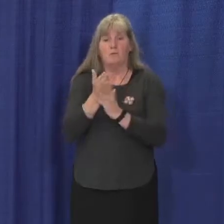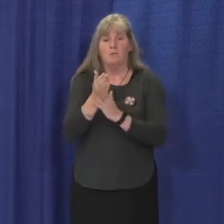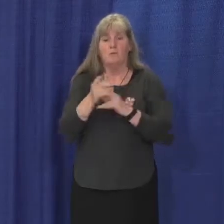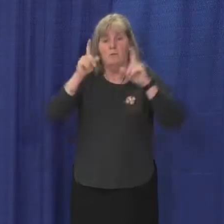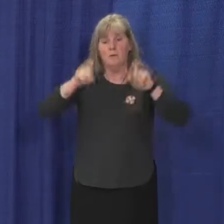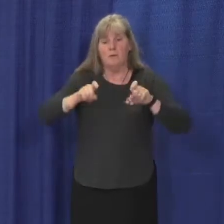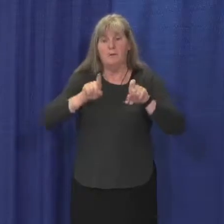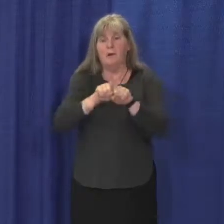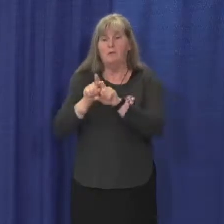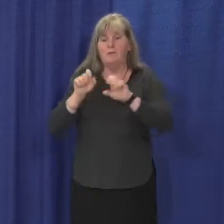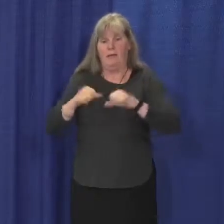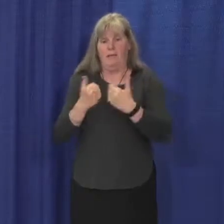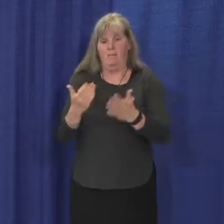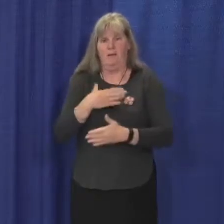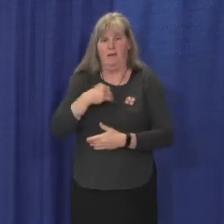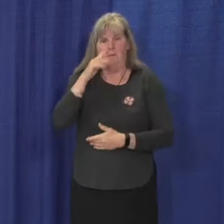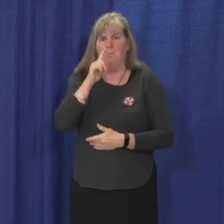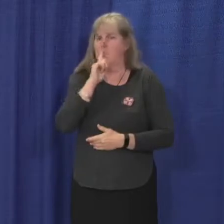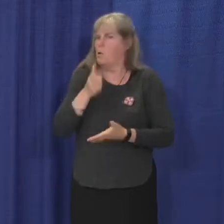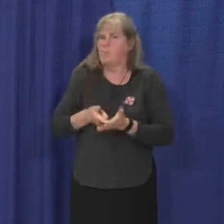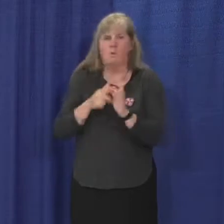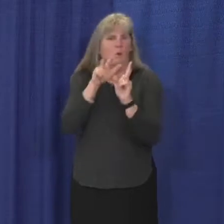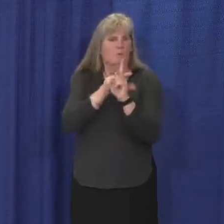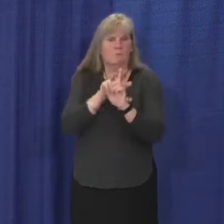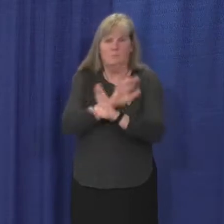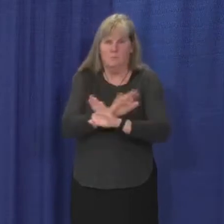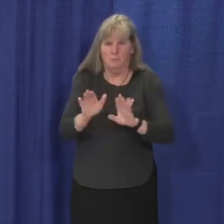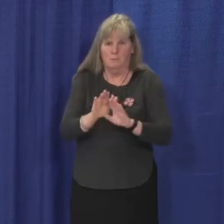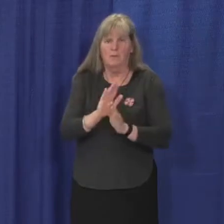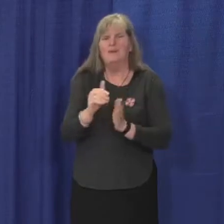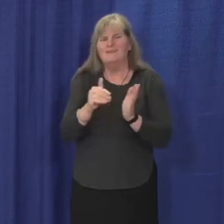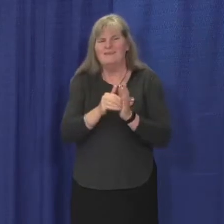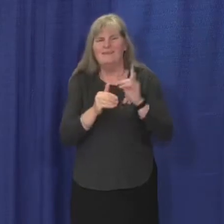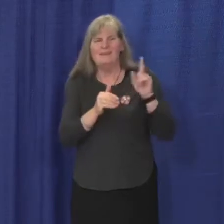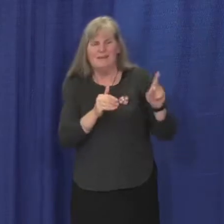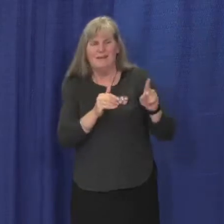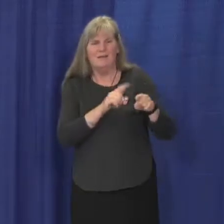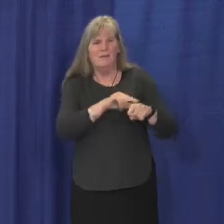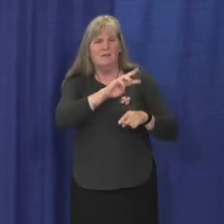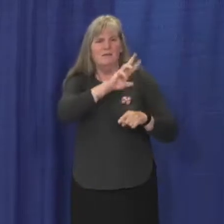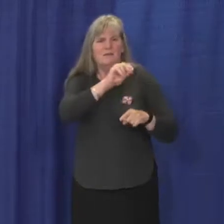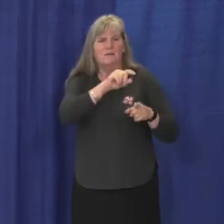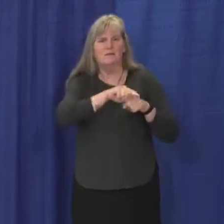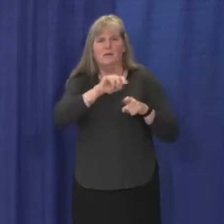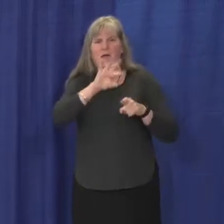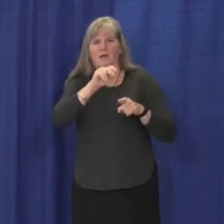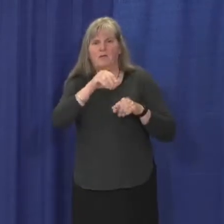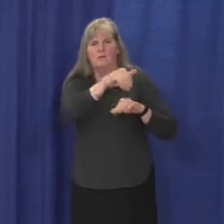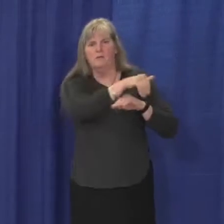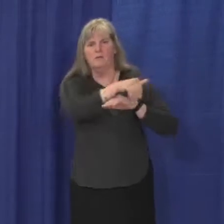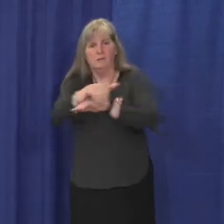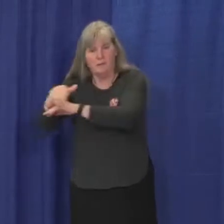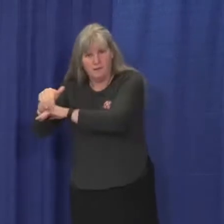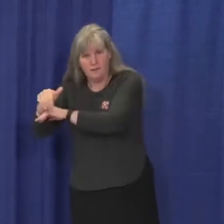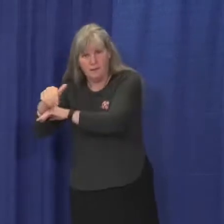Drive-up testing is also available without an appointment at the centre them 6:30 PM to